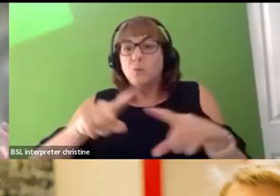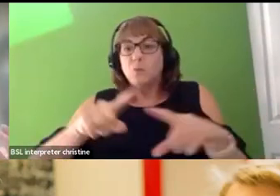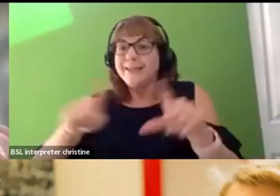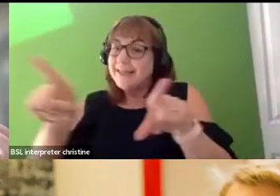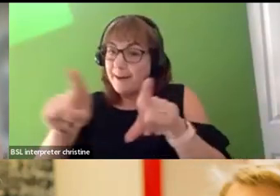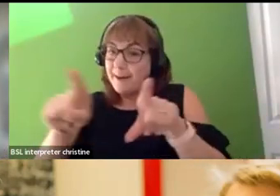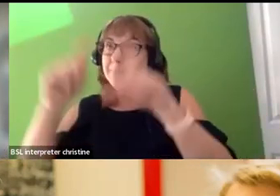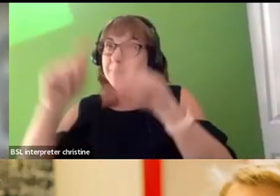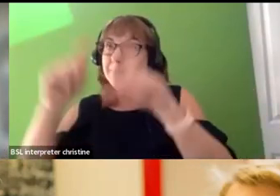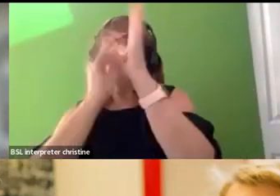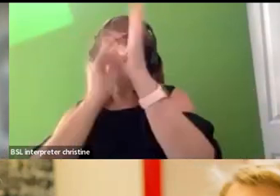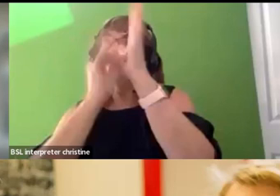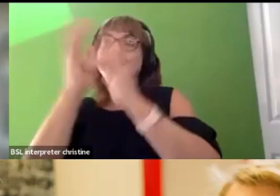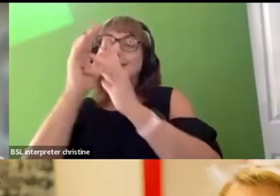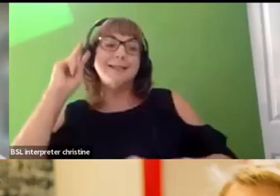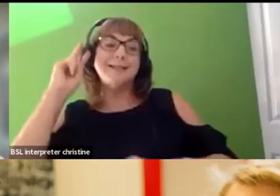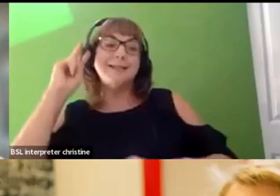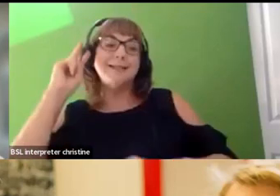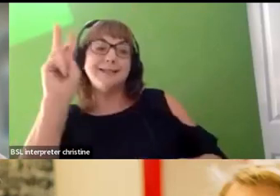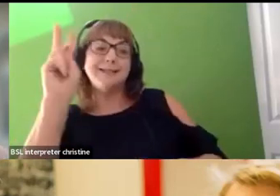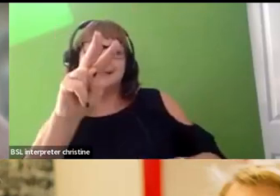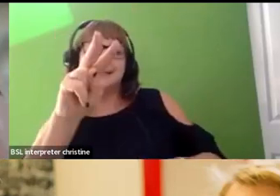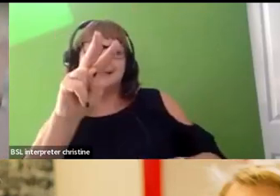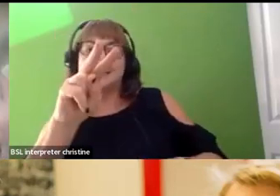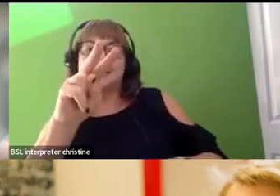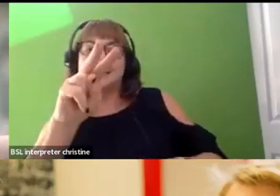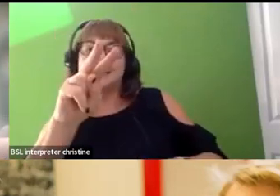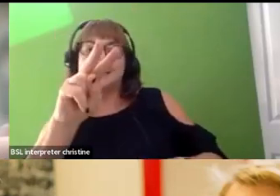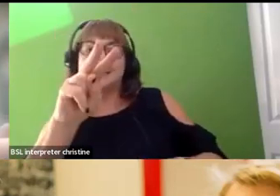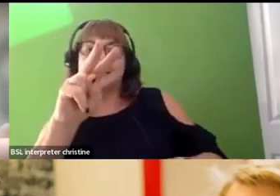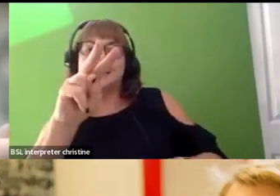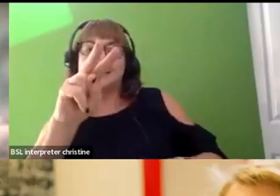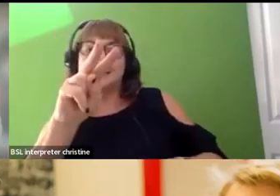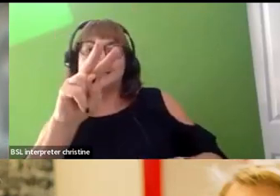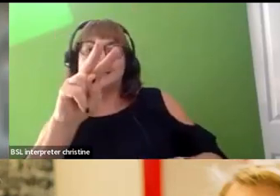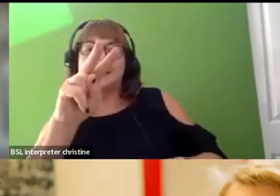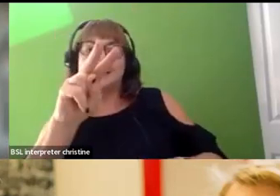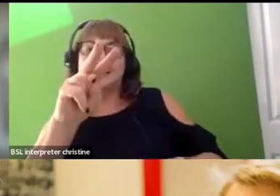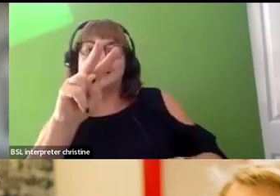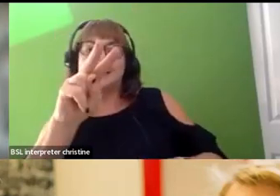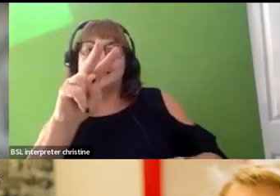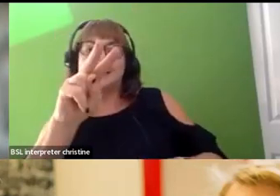narrative we see Jesus constantly taking people from the edges and bringing them into community.